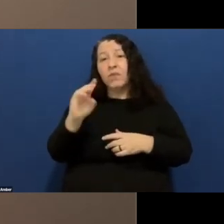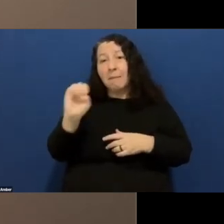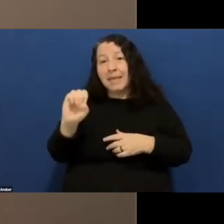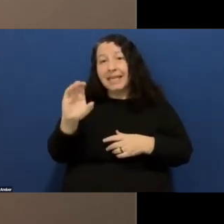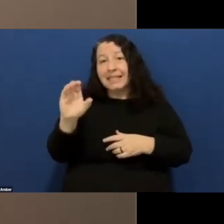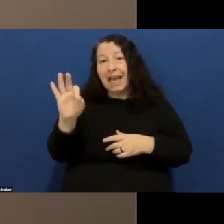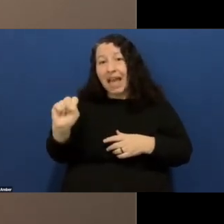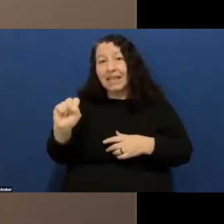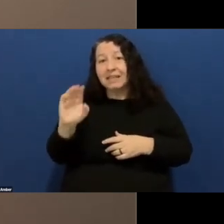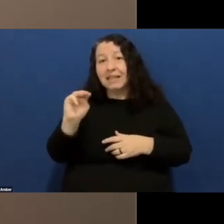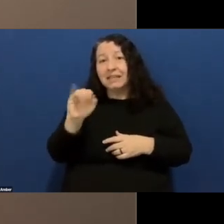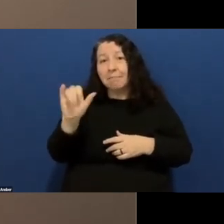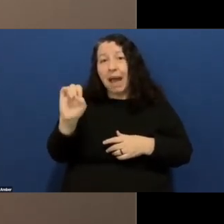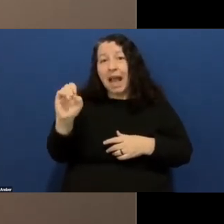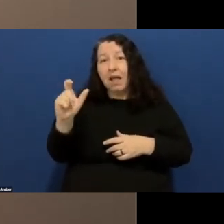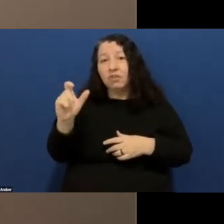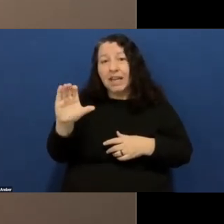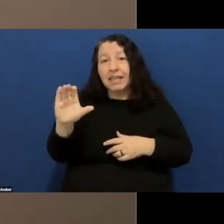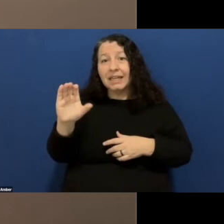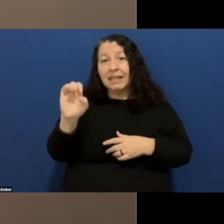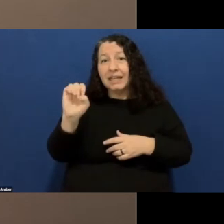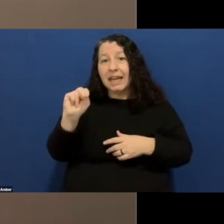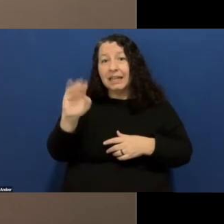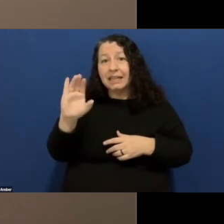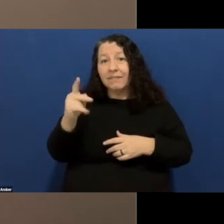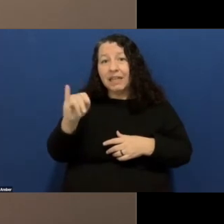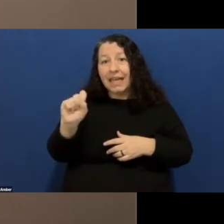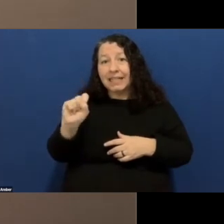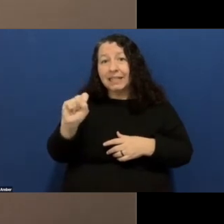In addition to Dysautonomia, I have the diagnosis of ME/CFS (Myalgic encephalomyelitis/chronic